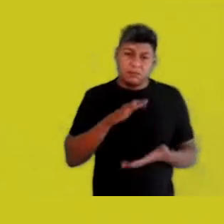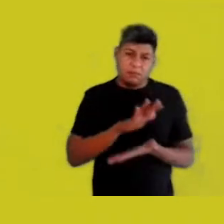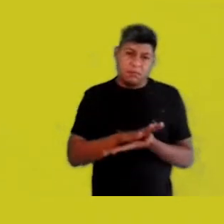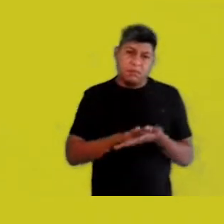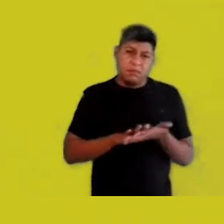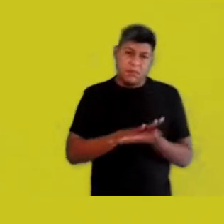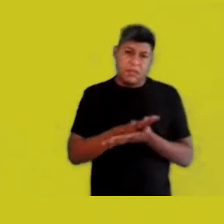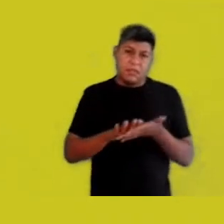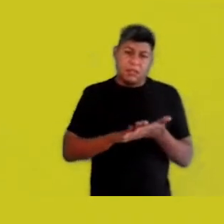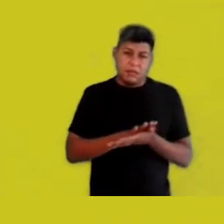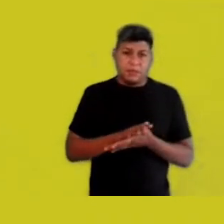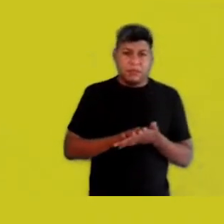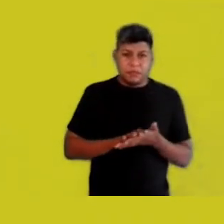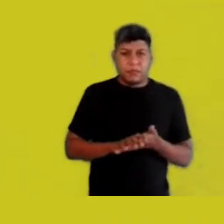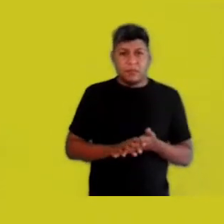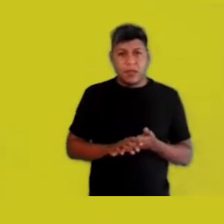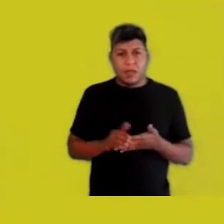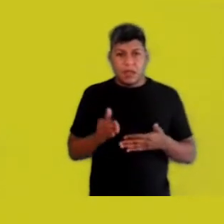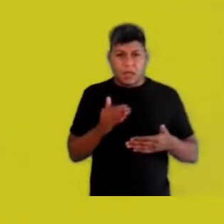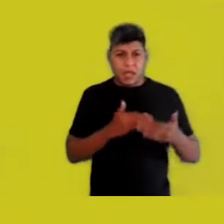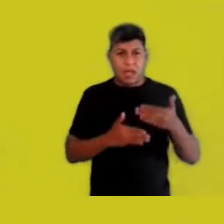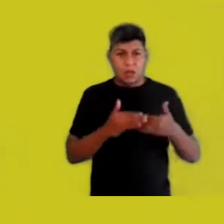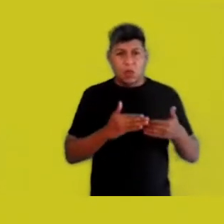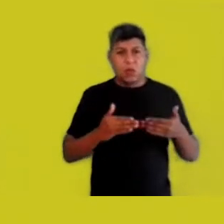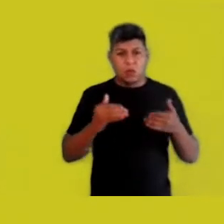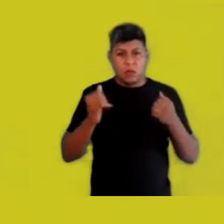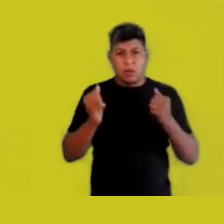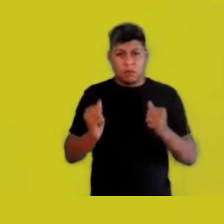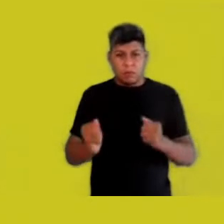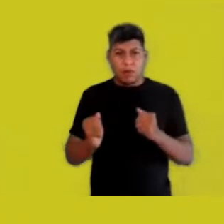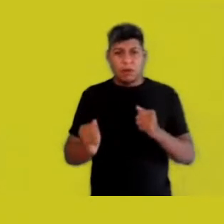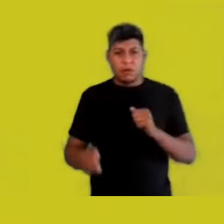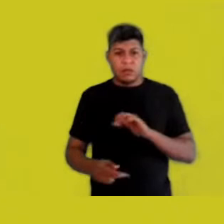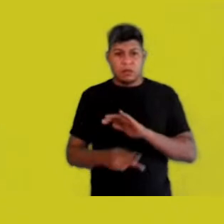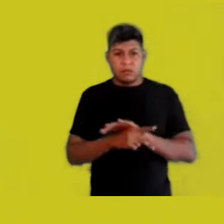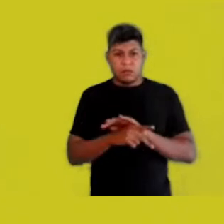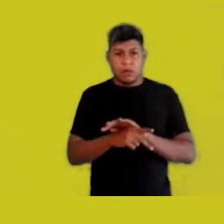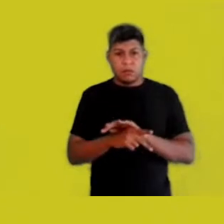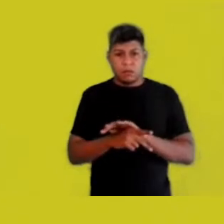They reduce the desiring power of humans, they confine to isolation,